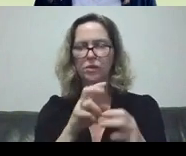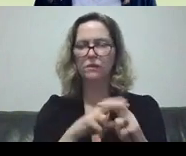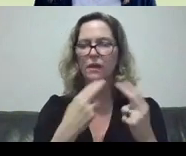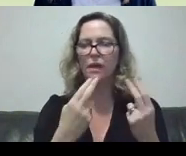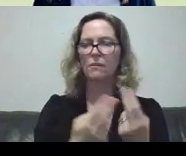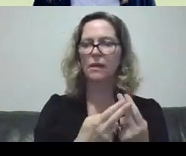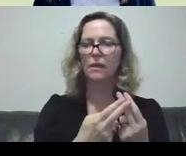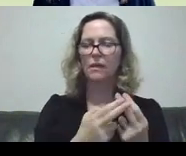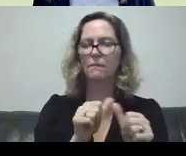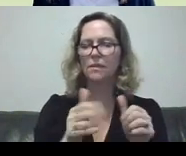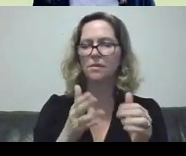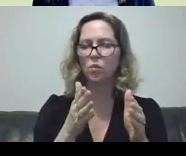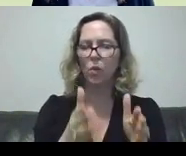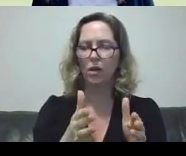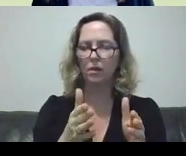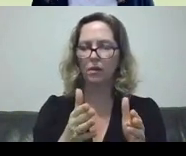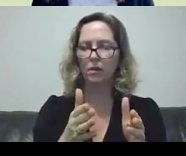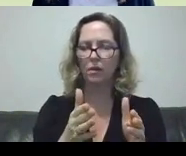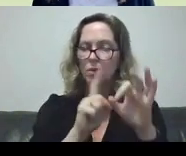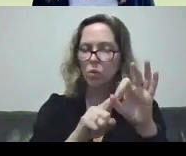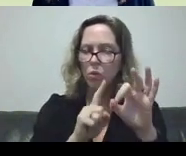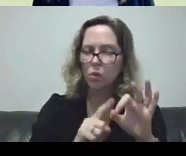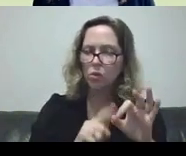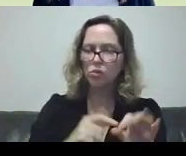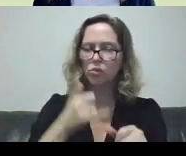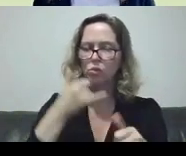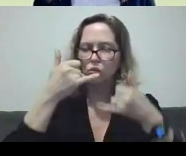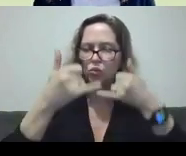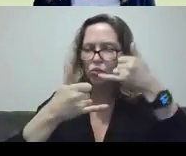write a list of questions and do some canvasing ring companies and